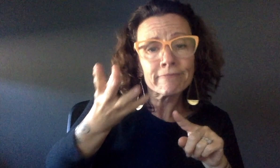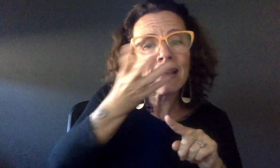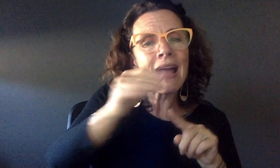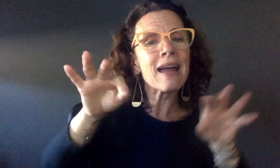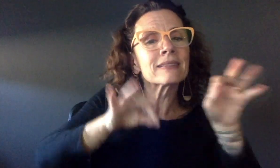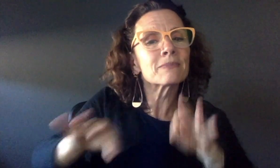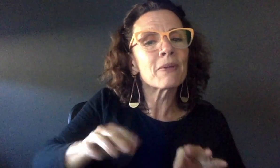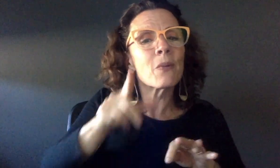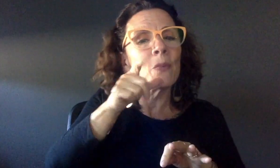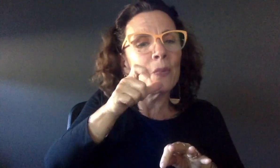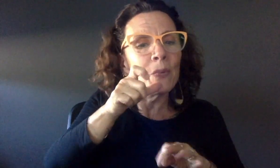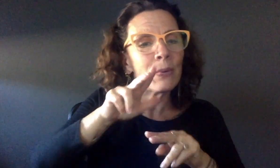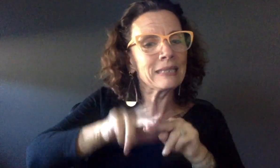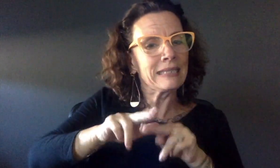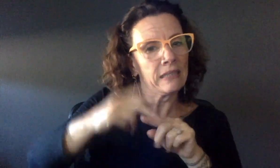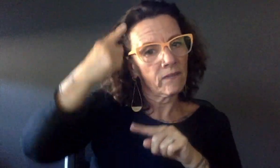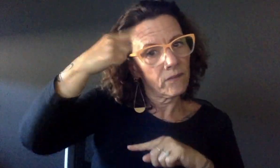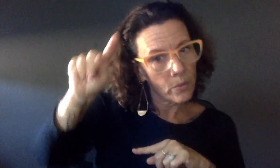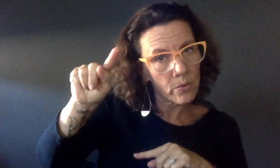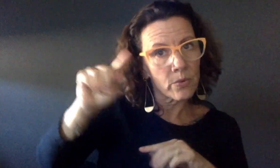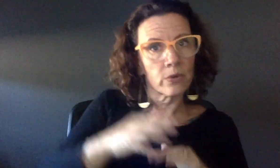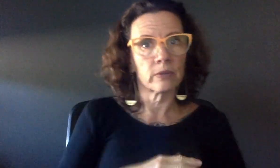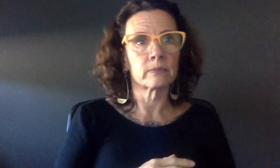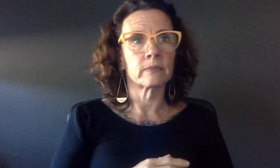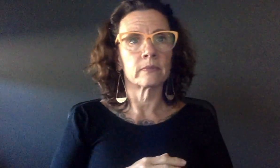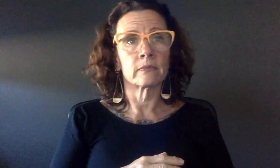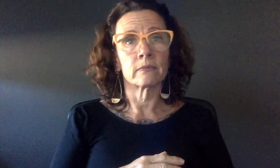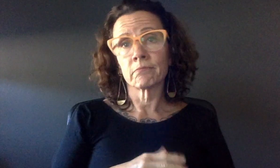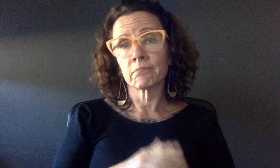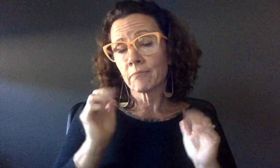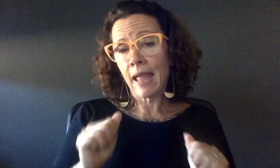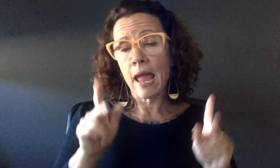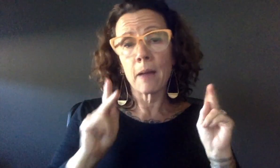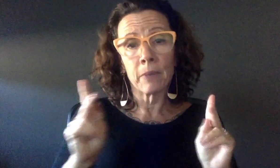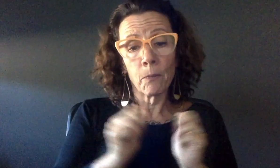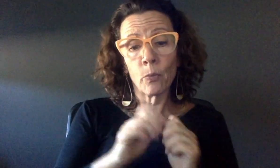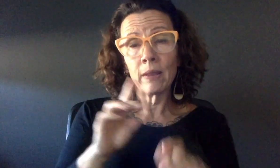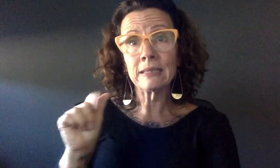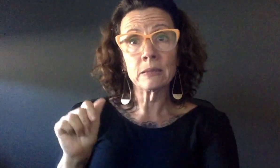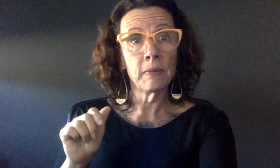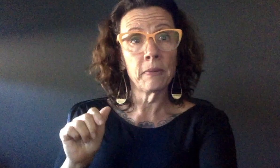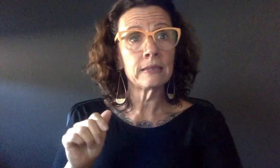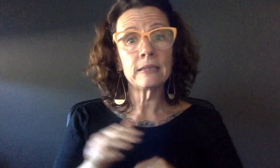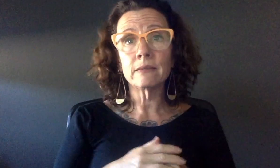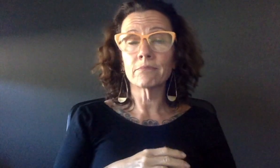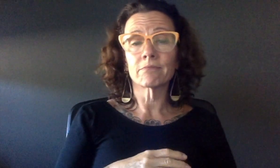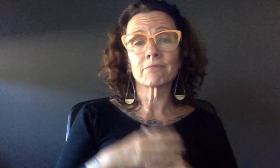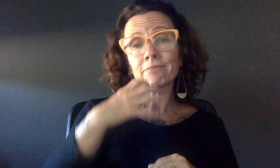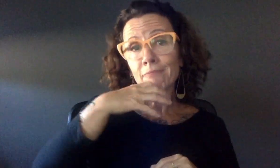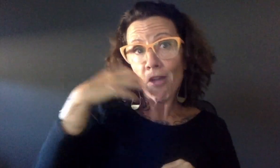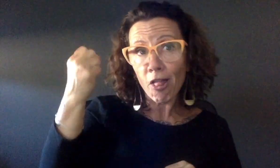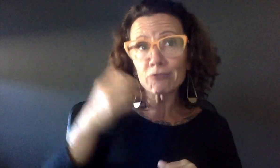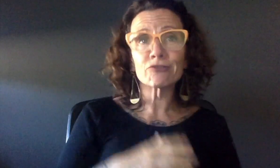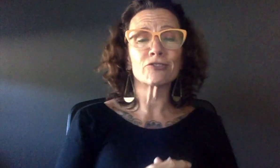they are for people with disabilities, elders,